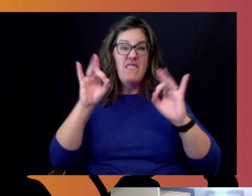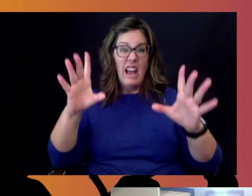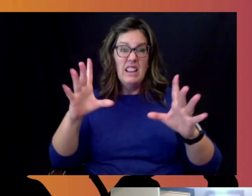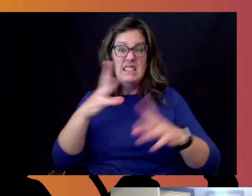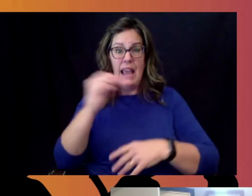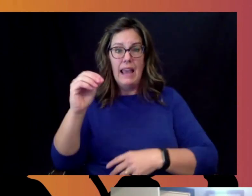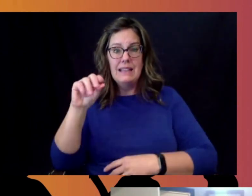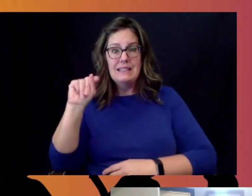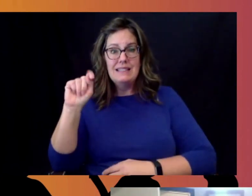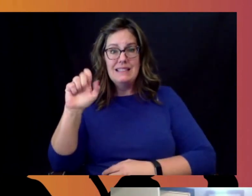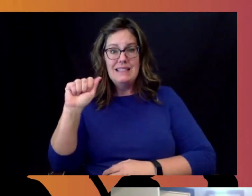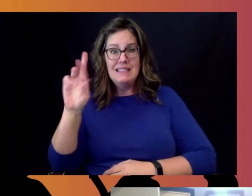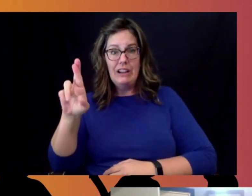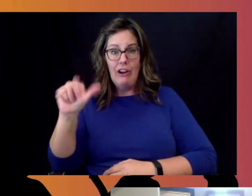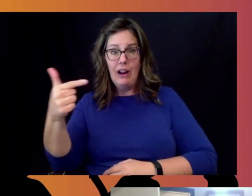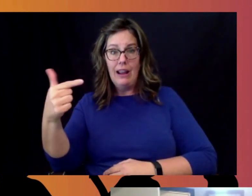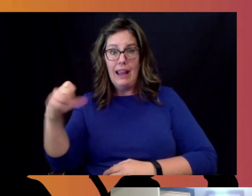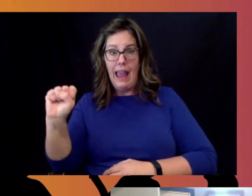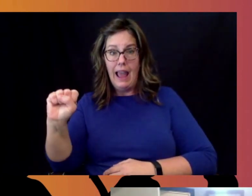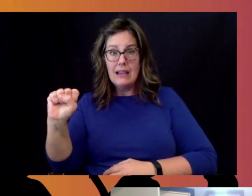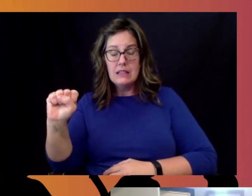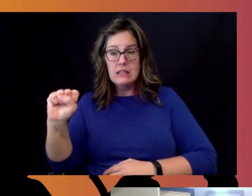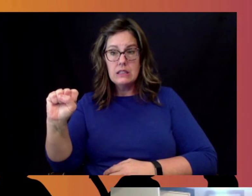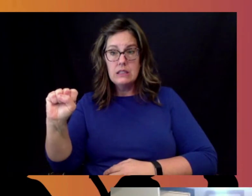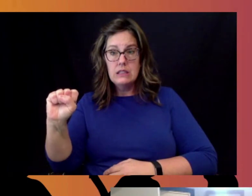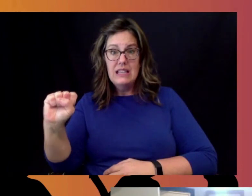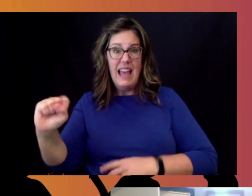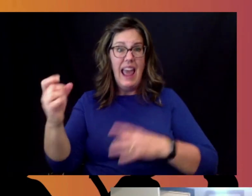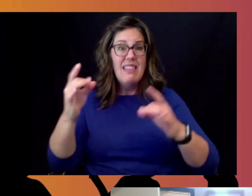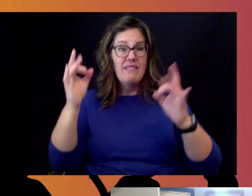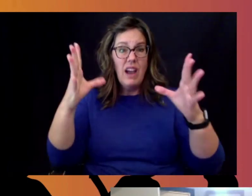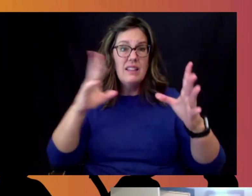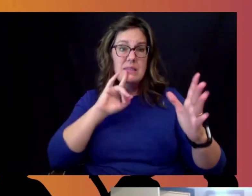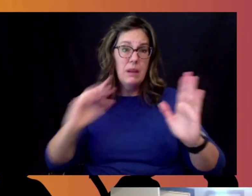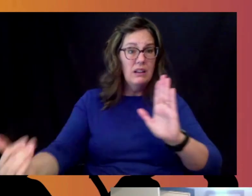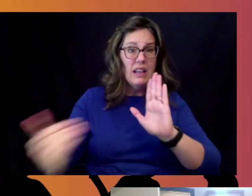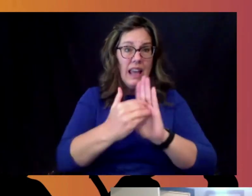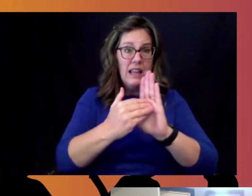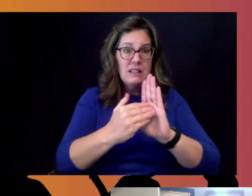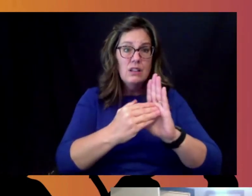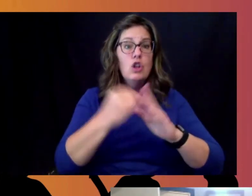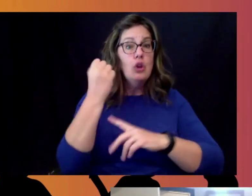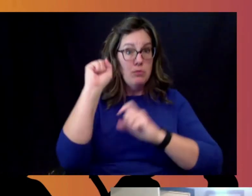that have been brought against the protesters in elijah mclean's work um you know i think